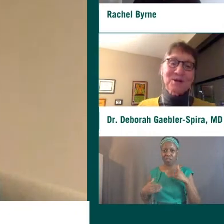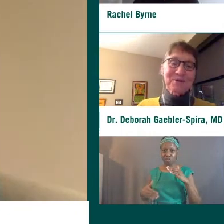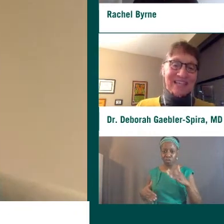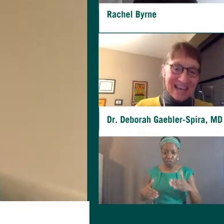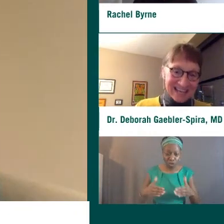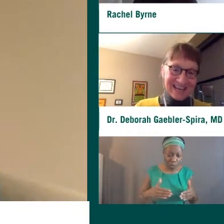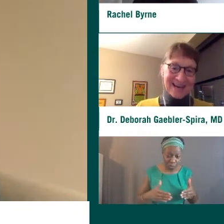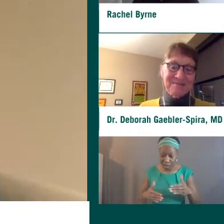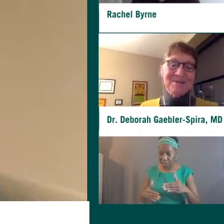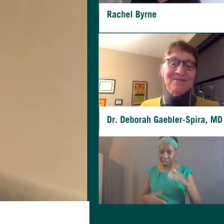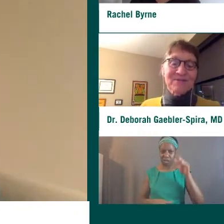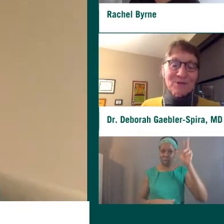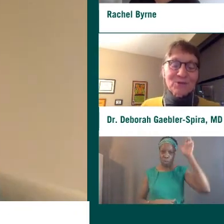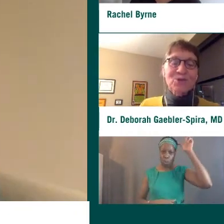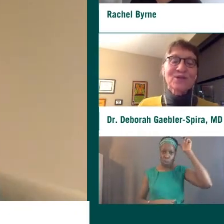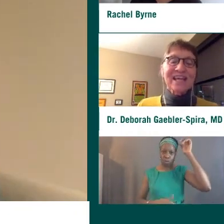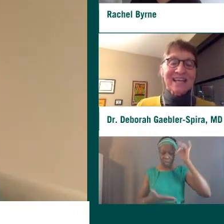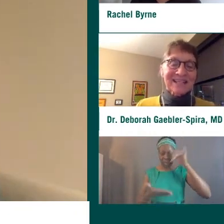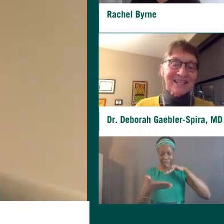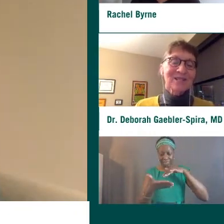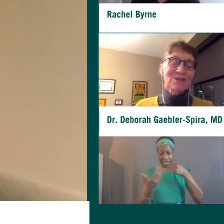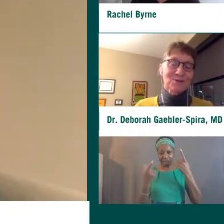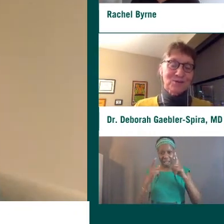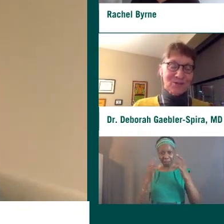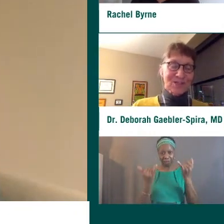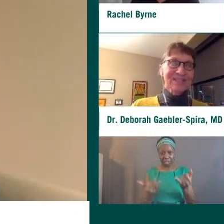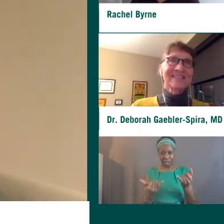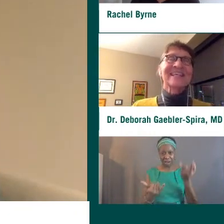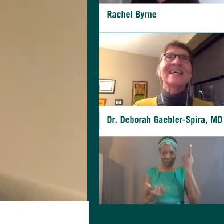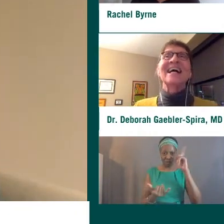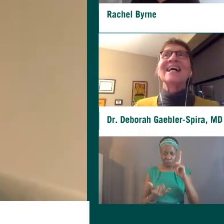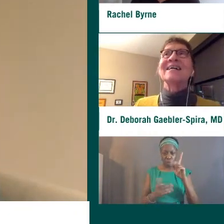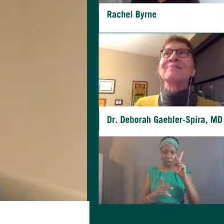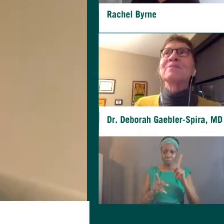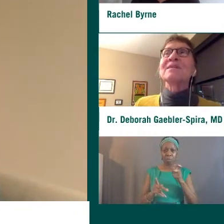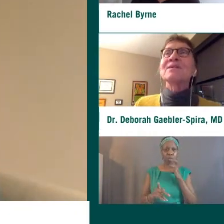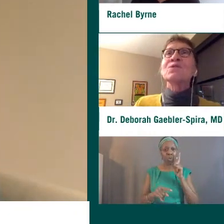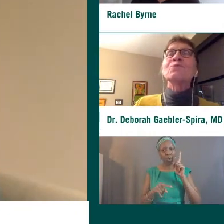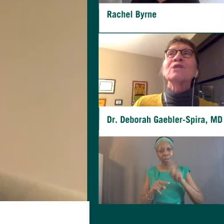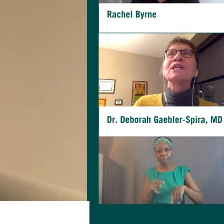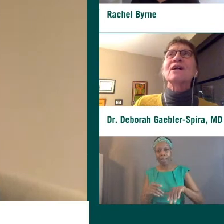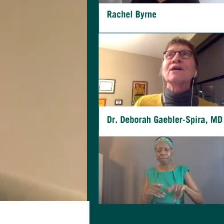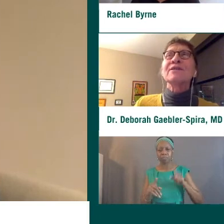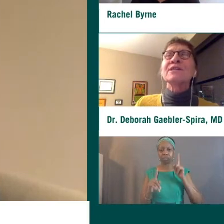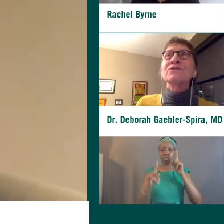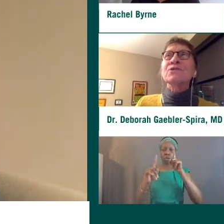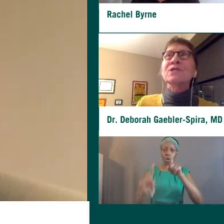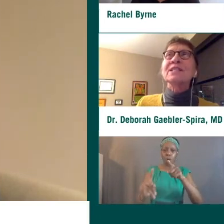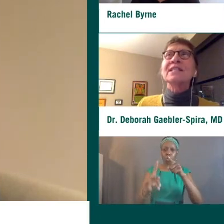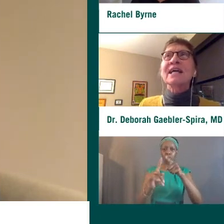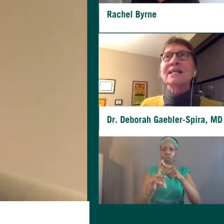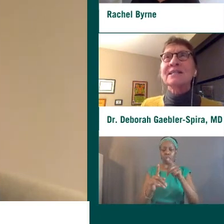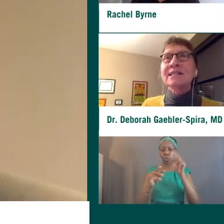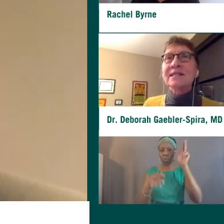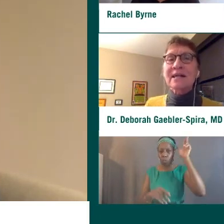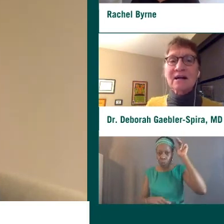going on now, for those who can't get to the horses. Because we are interested in the idea